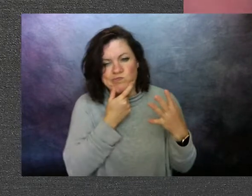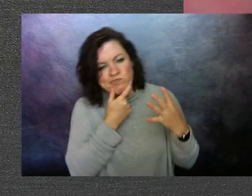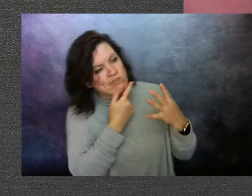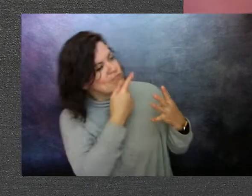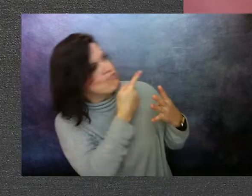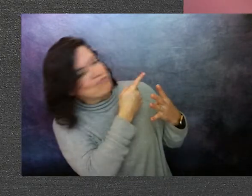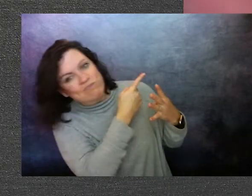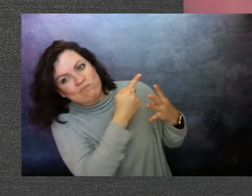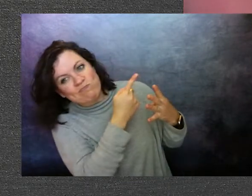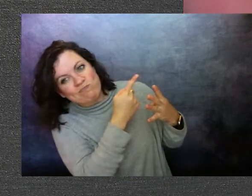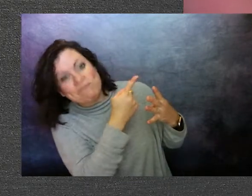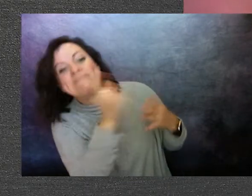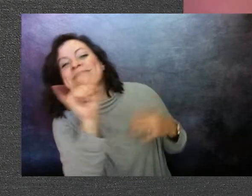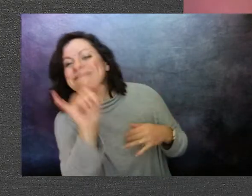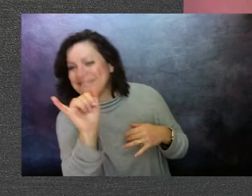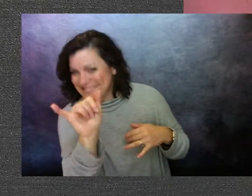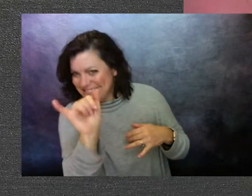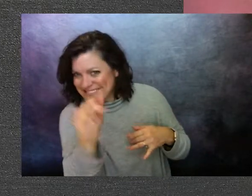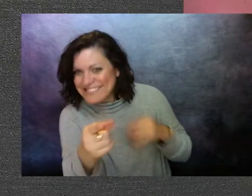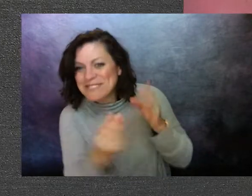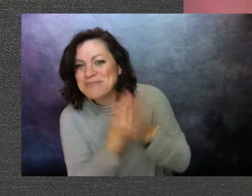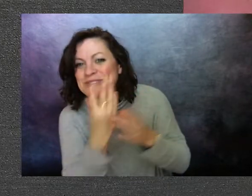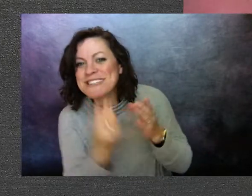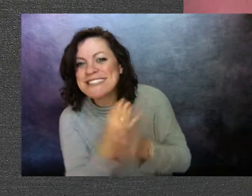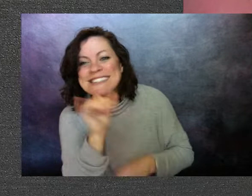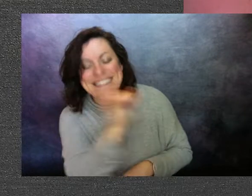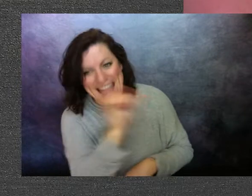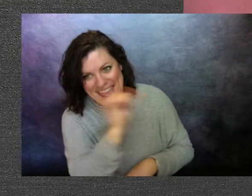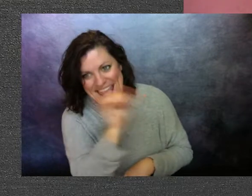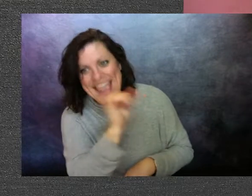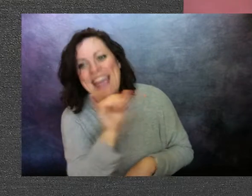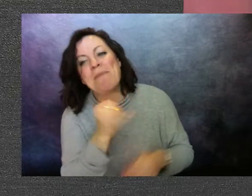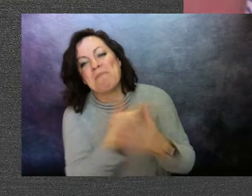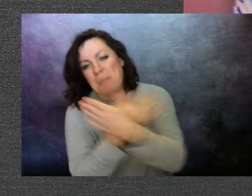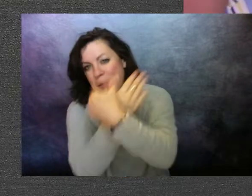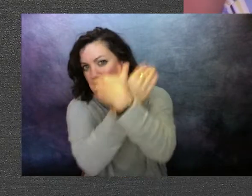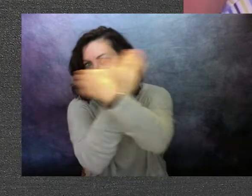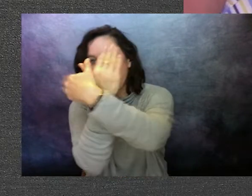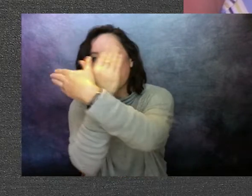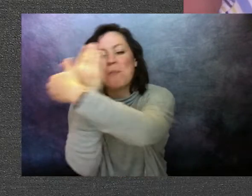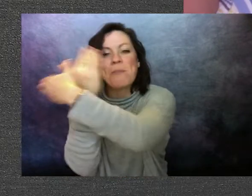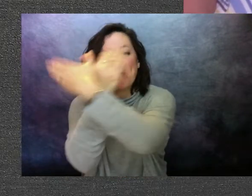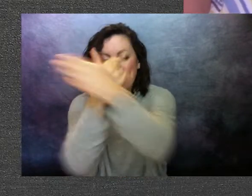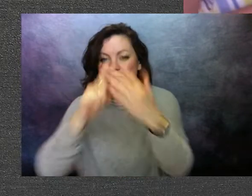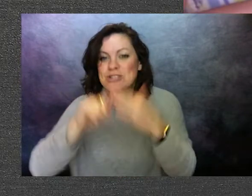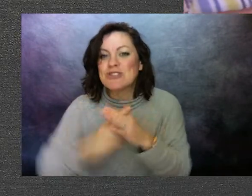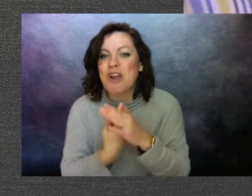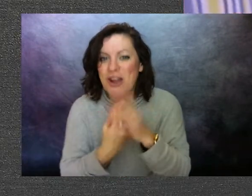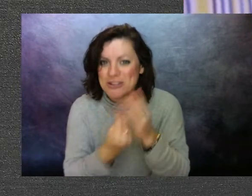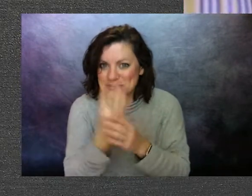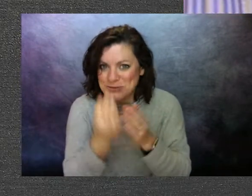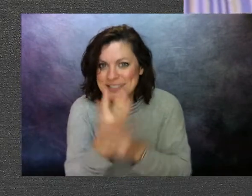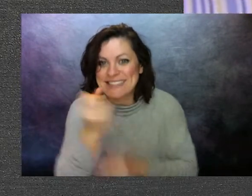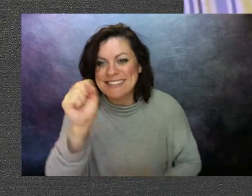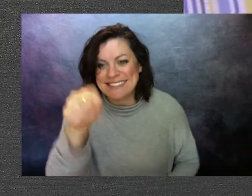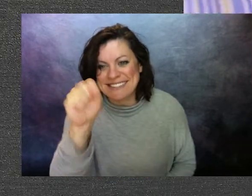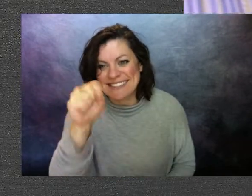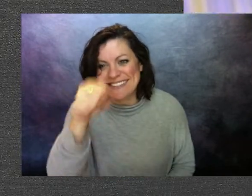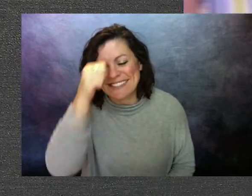This one is also a spring one. We see butterflies outside in the springtime. Okay.